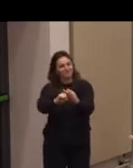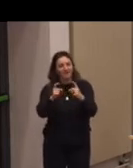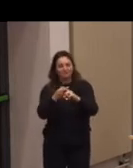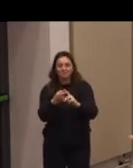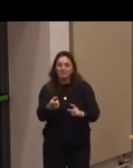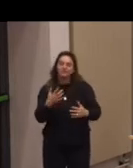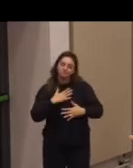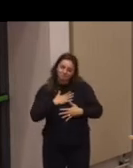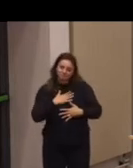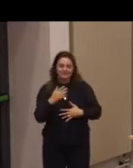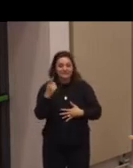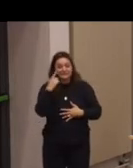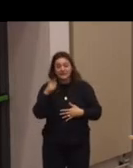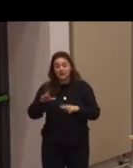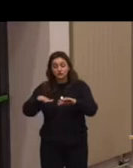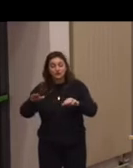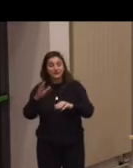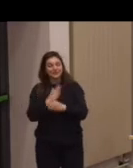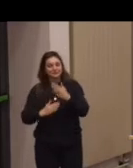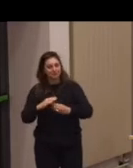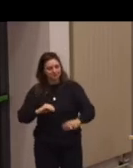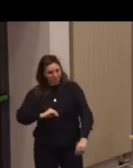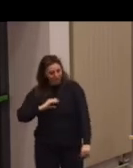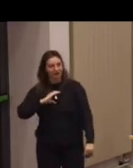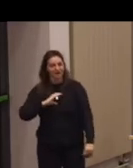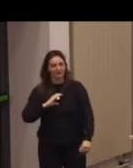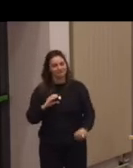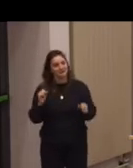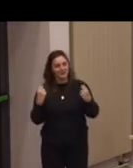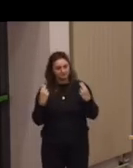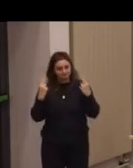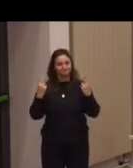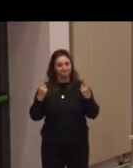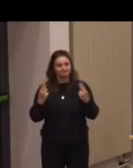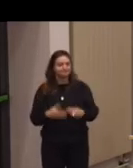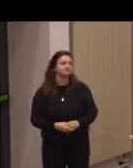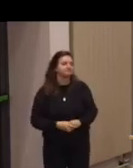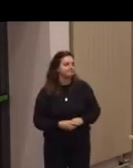with disabilities in that setting. Another example I would like to share is of